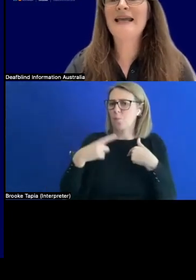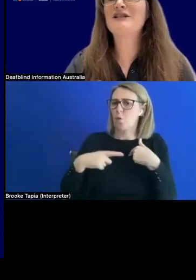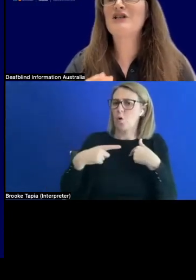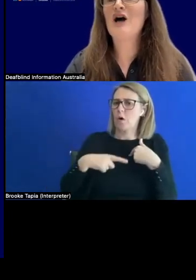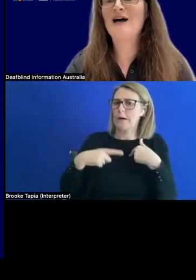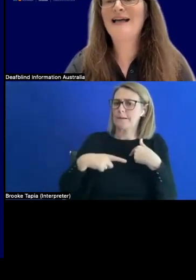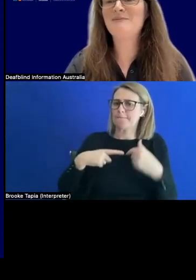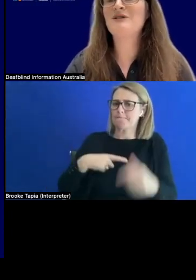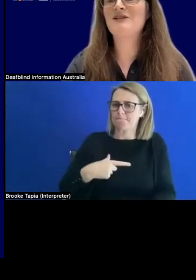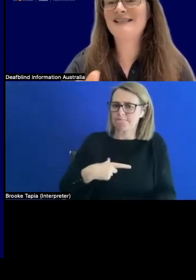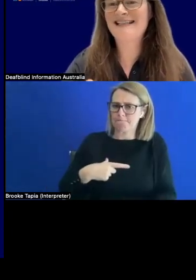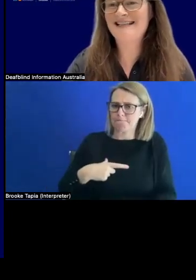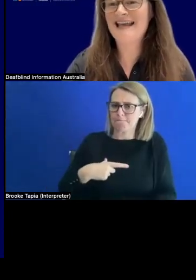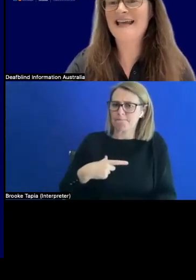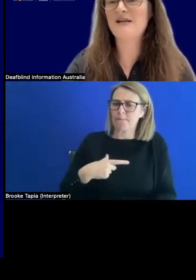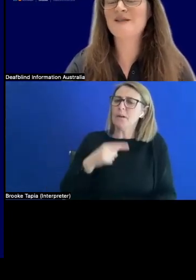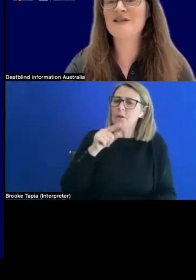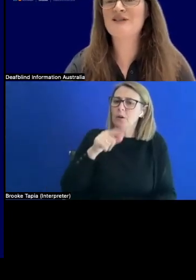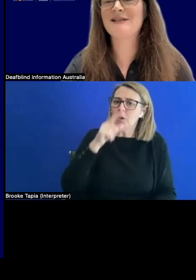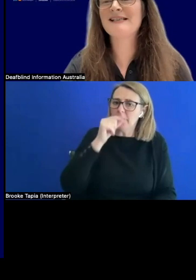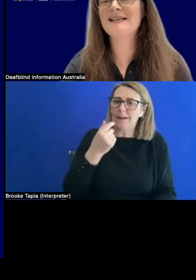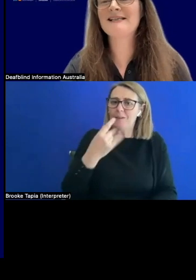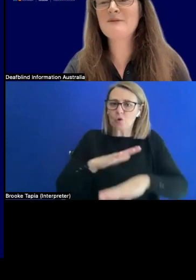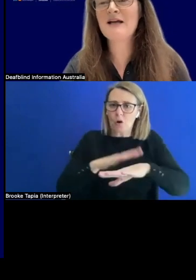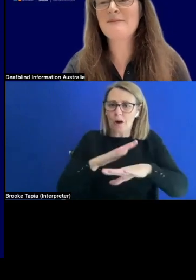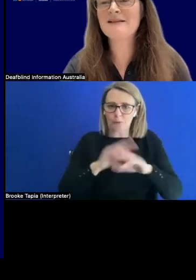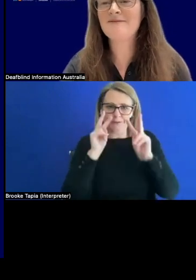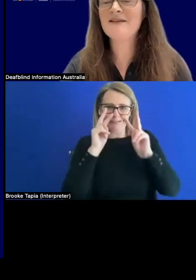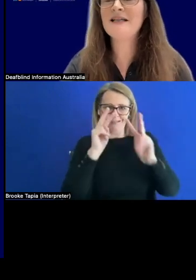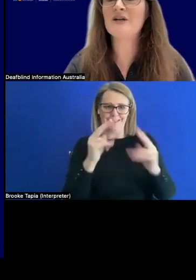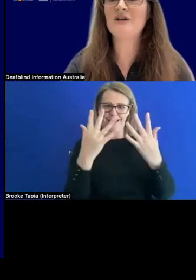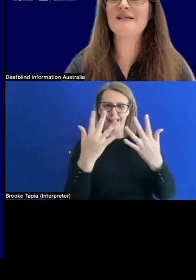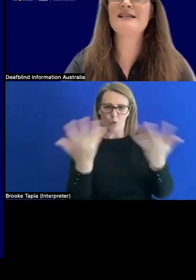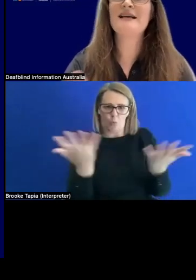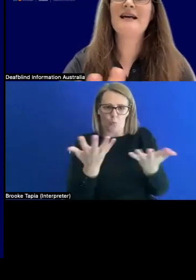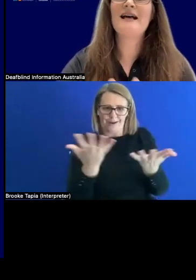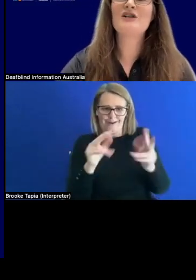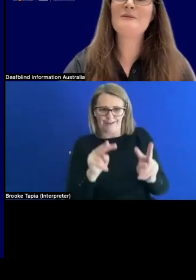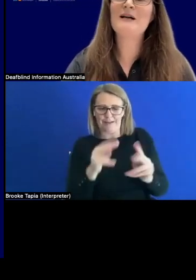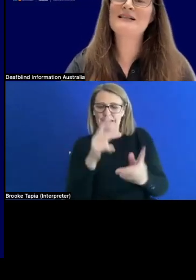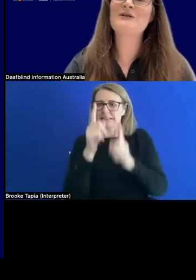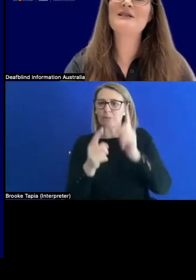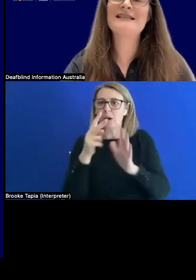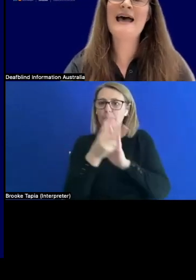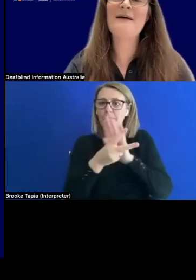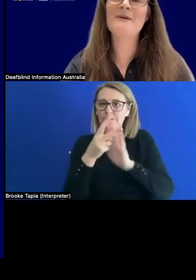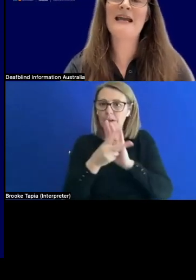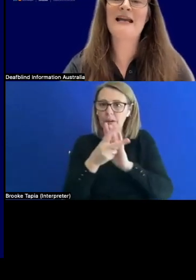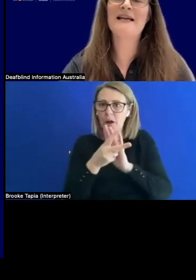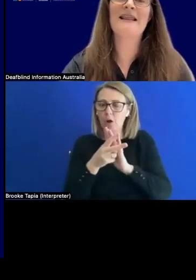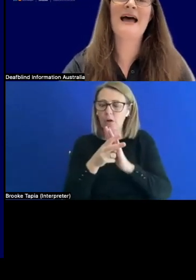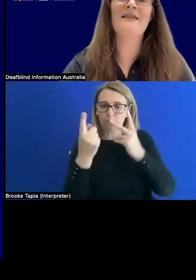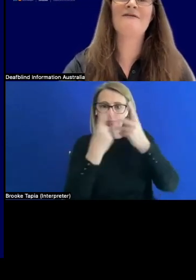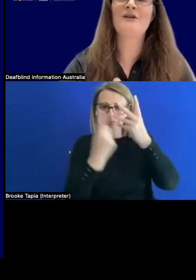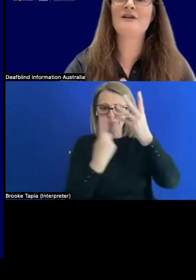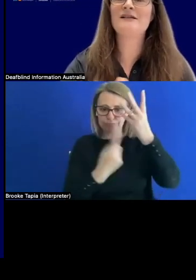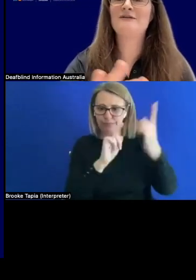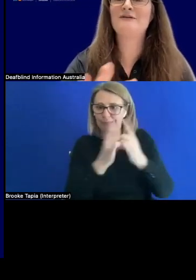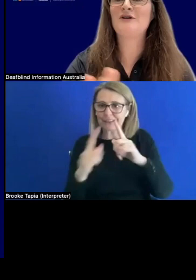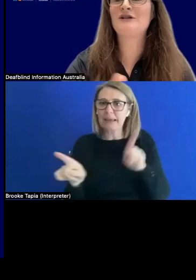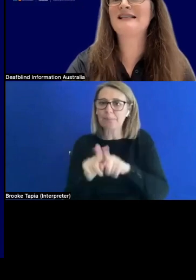get time to see the hand positions. Sometimes in videos, so much else is happening that your focus